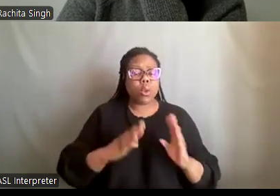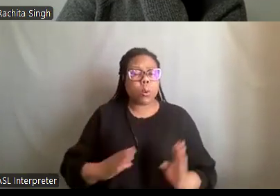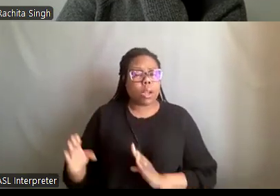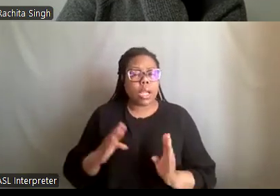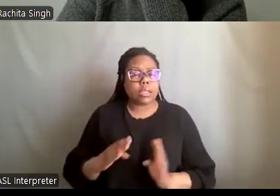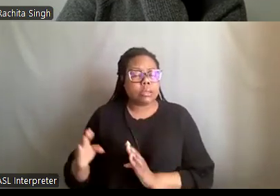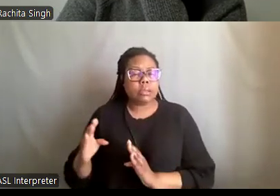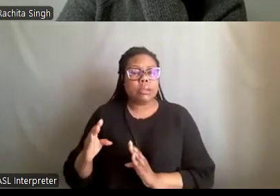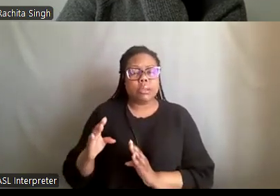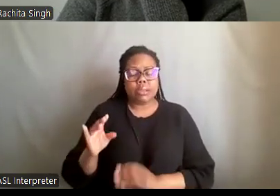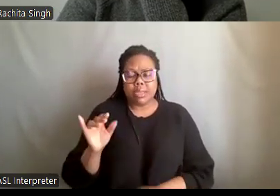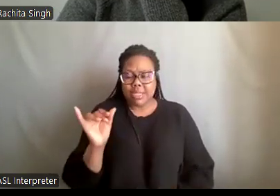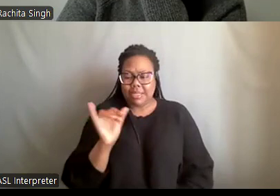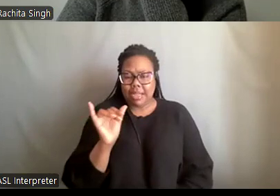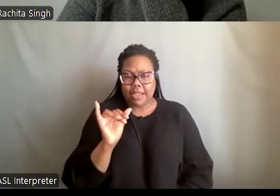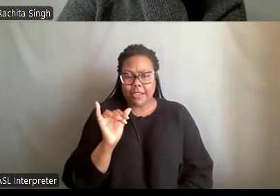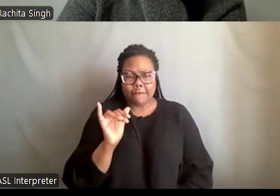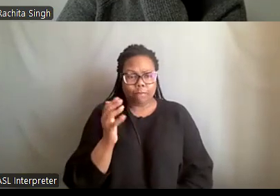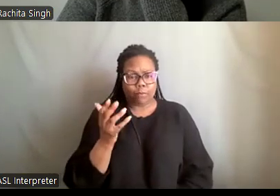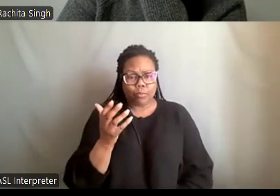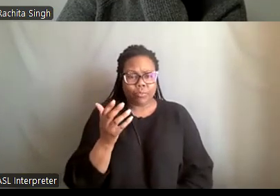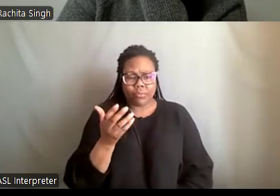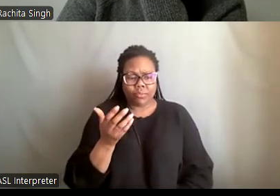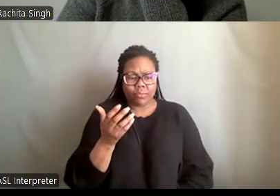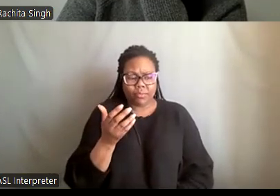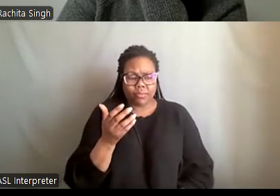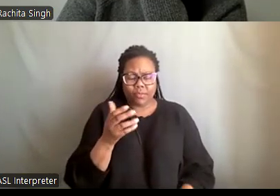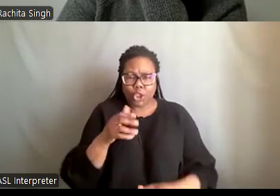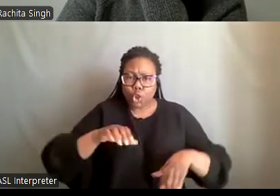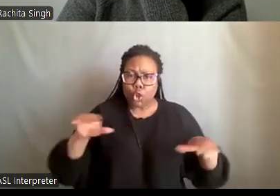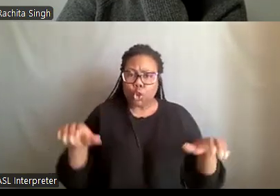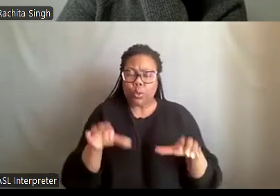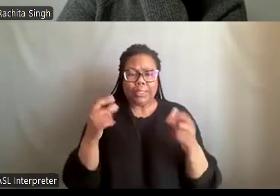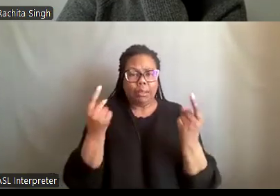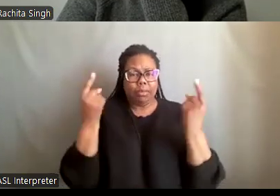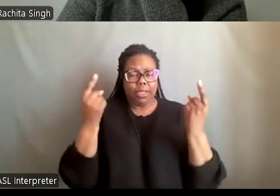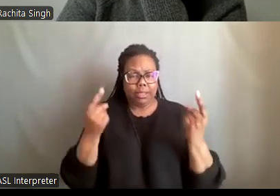and I see community organizing as a way to